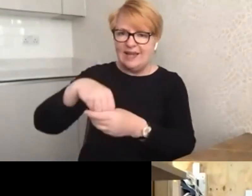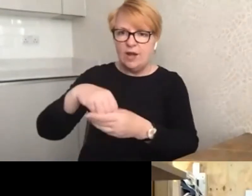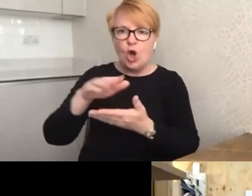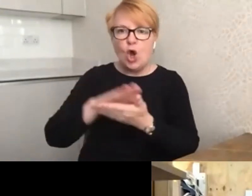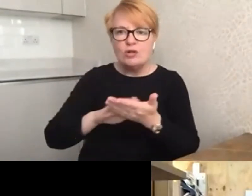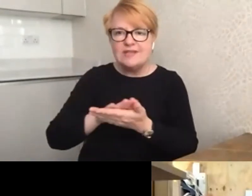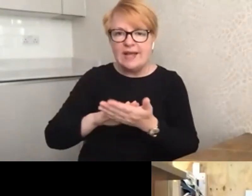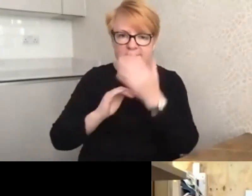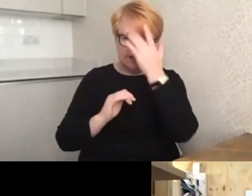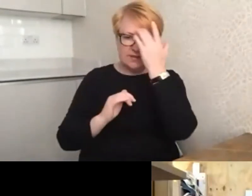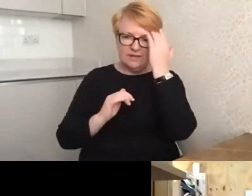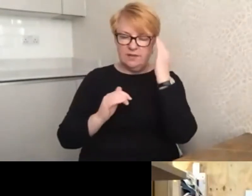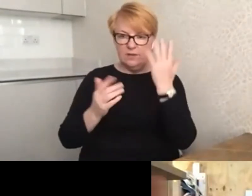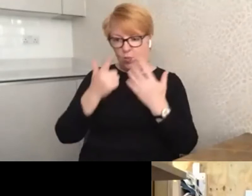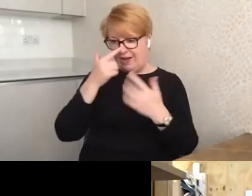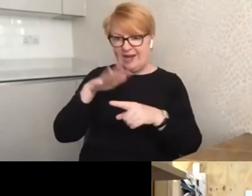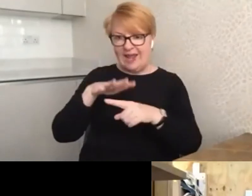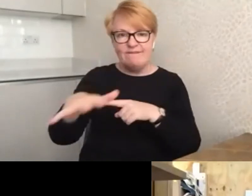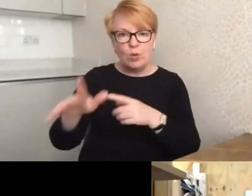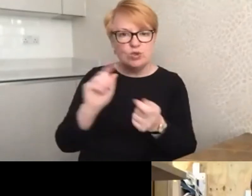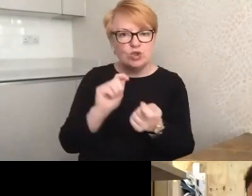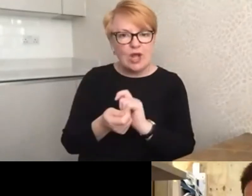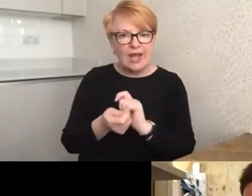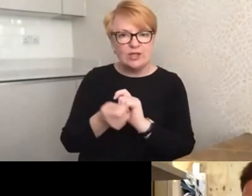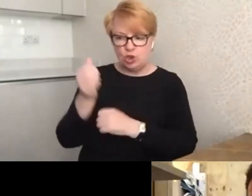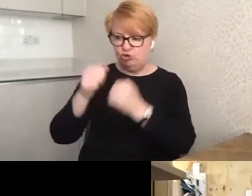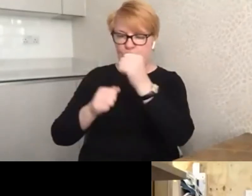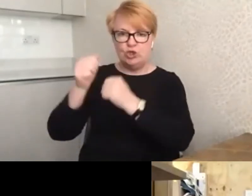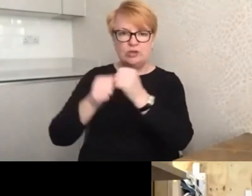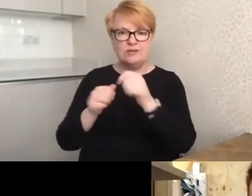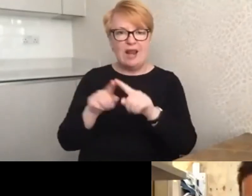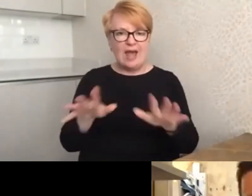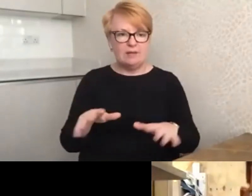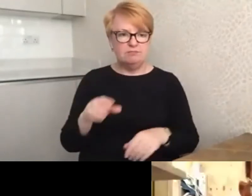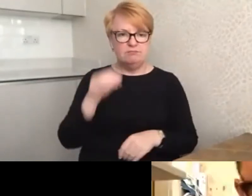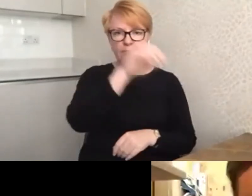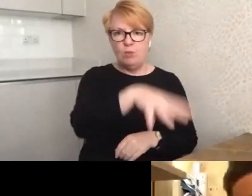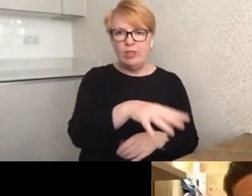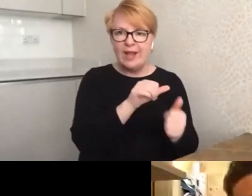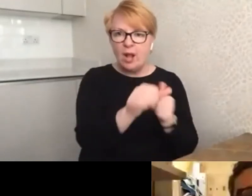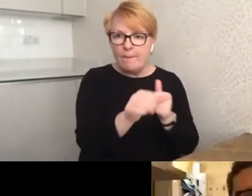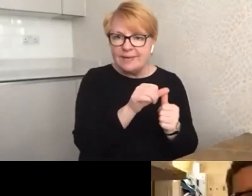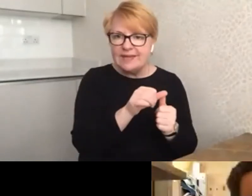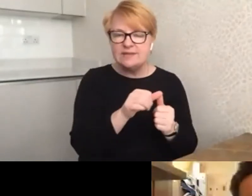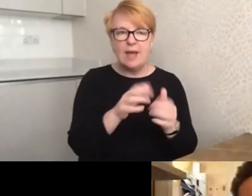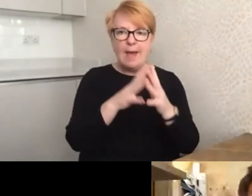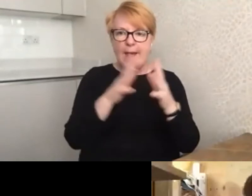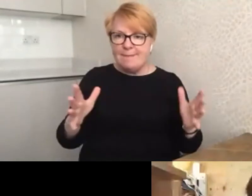can influence change on structures. So, they put them in companies and big organisations. And this sort of model